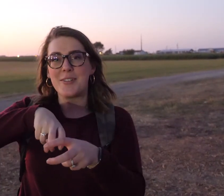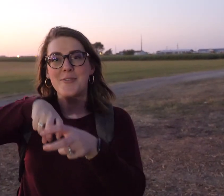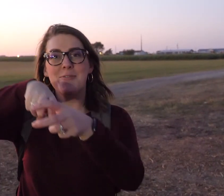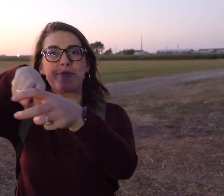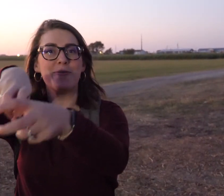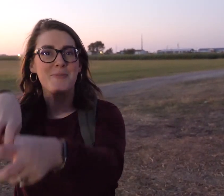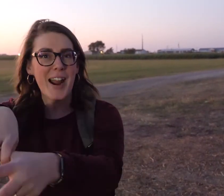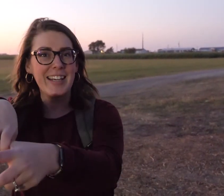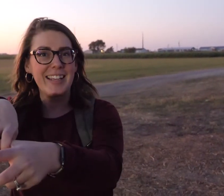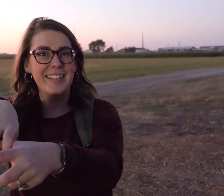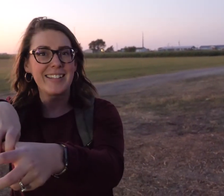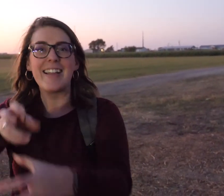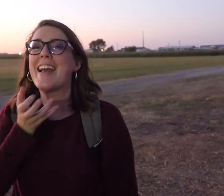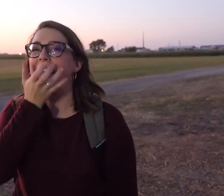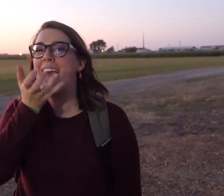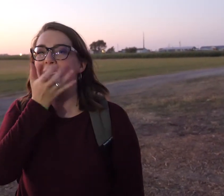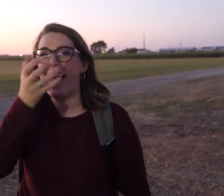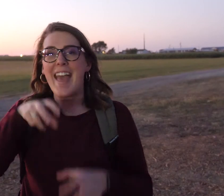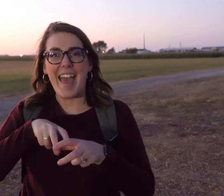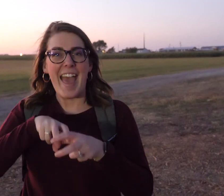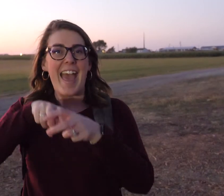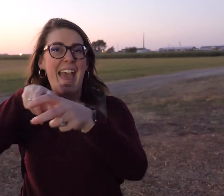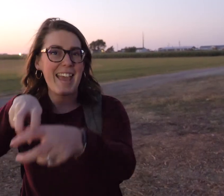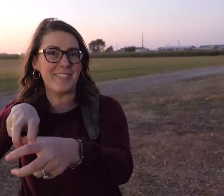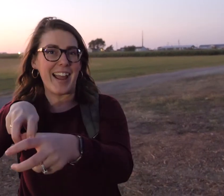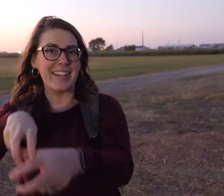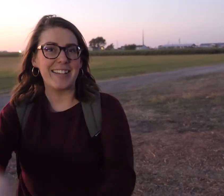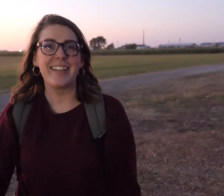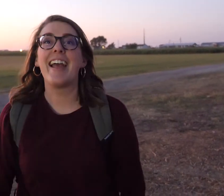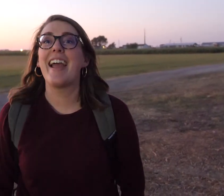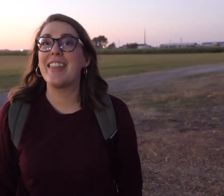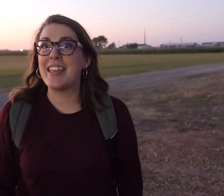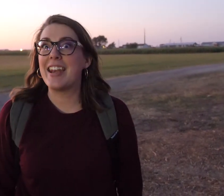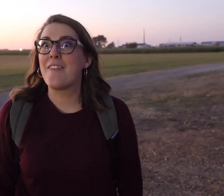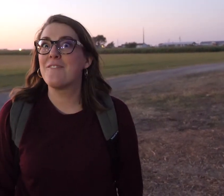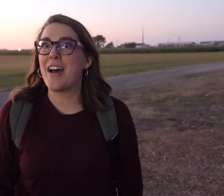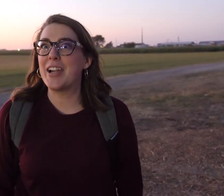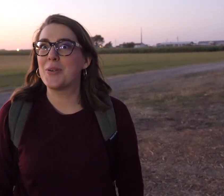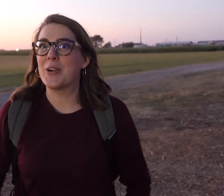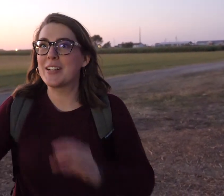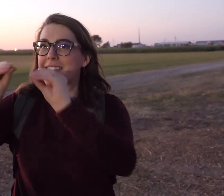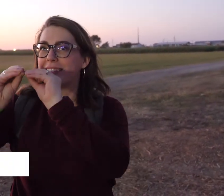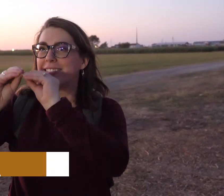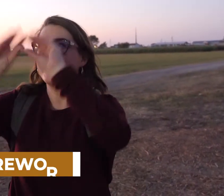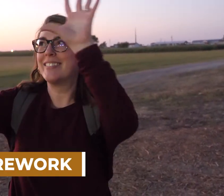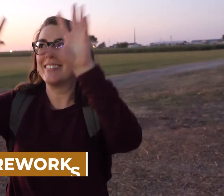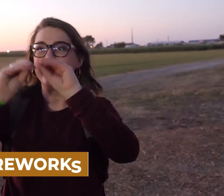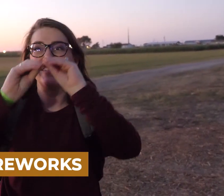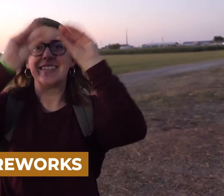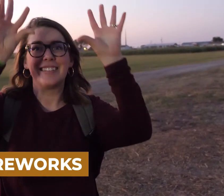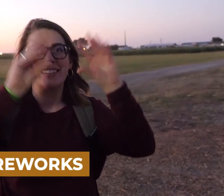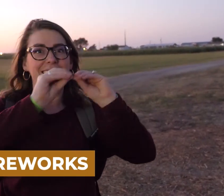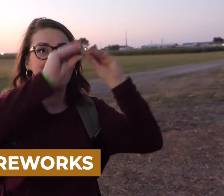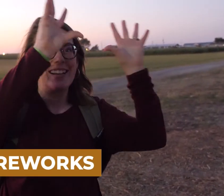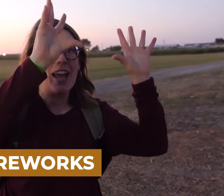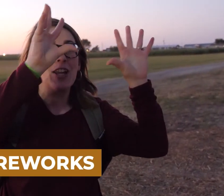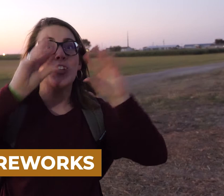riding. HAYRIDE and then FIREWORKS